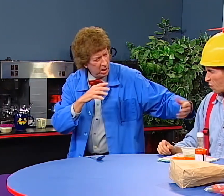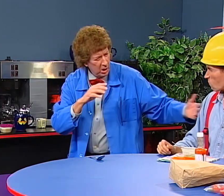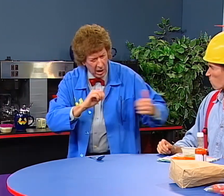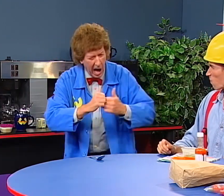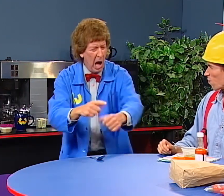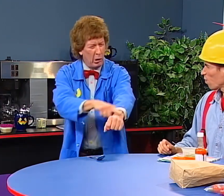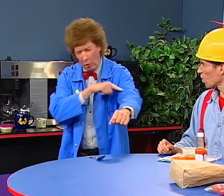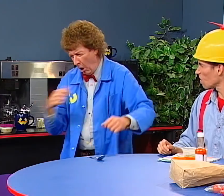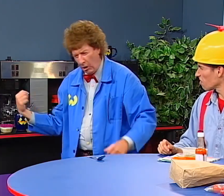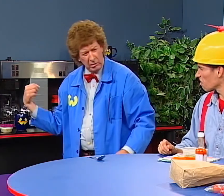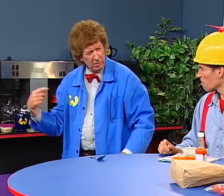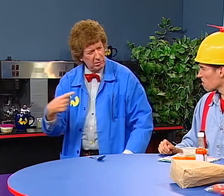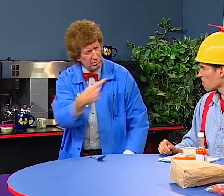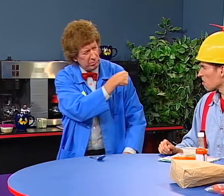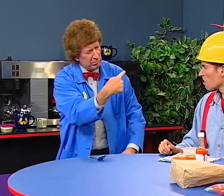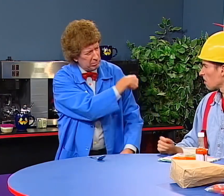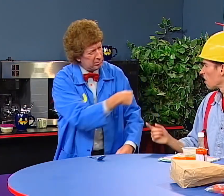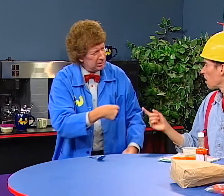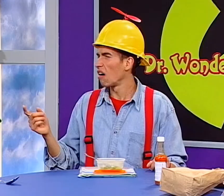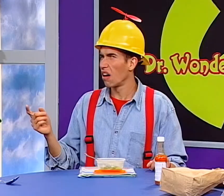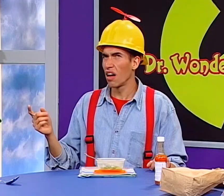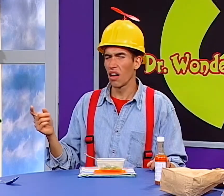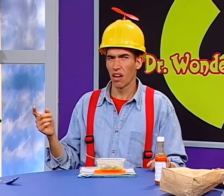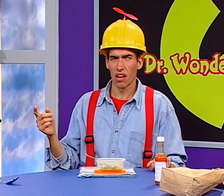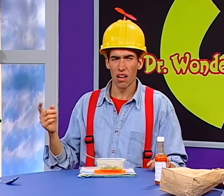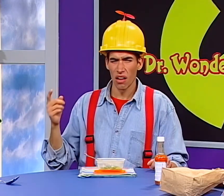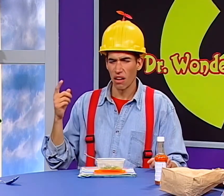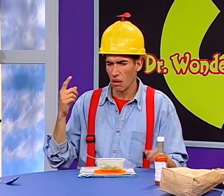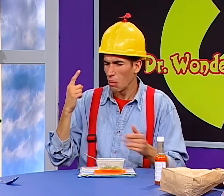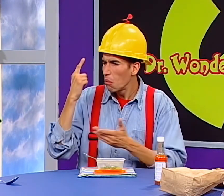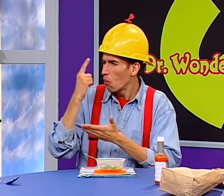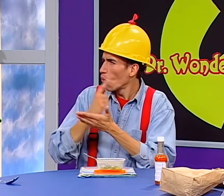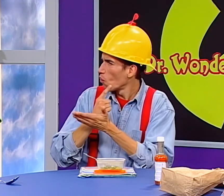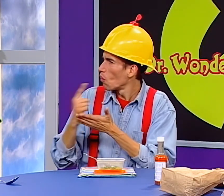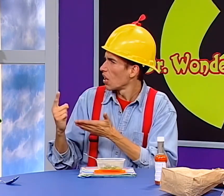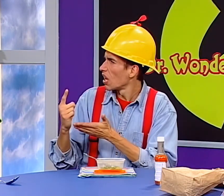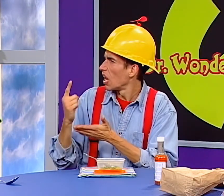HOW LONG HAS THAT BEEN IN THERE? A WEEK.